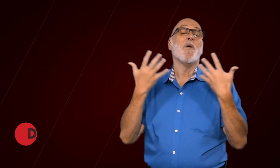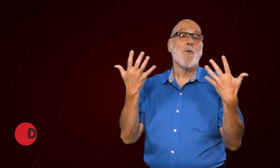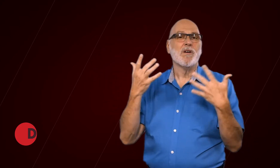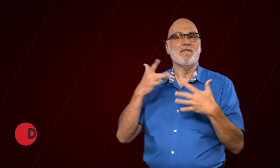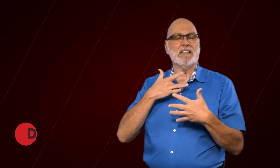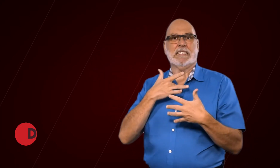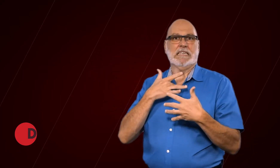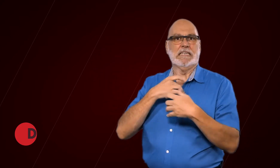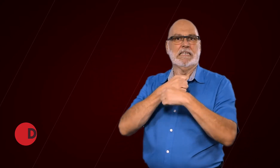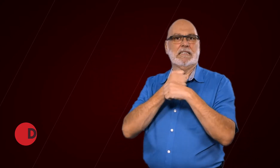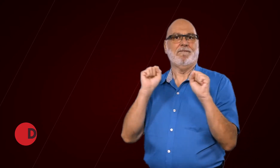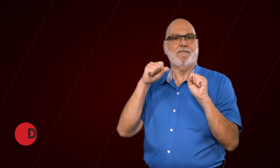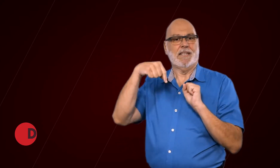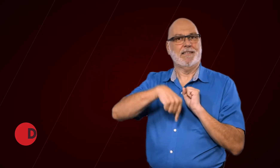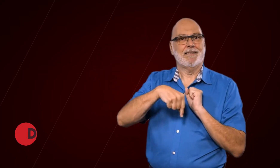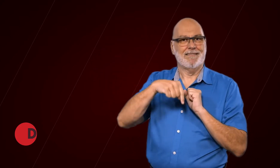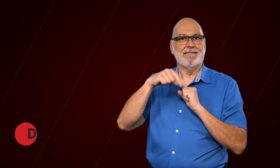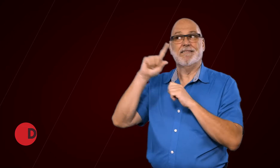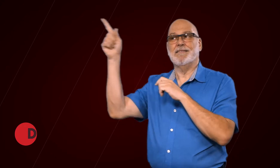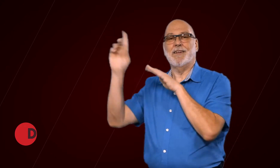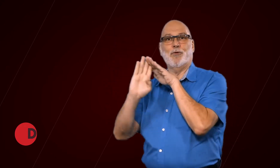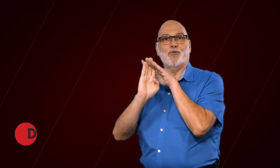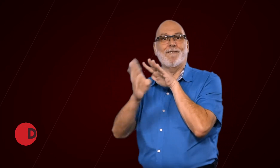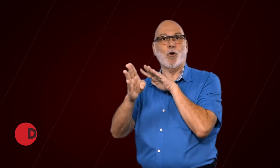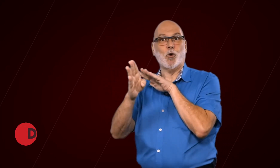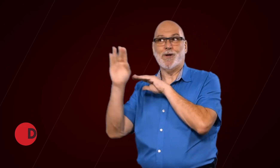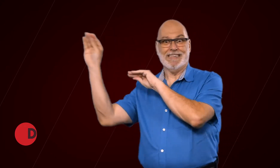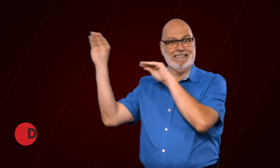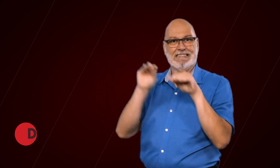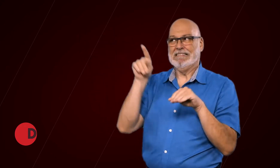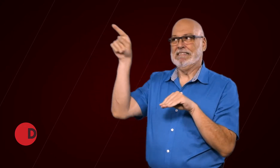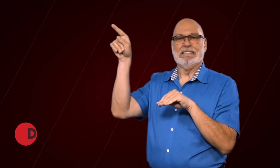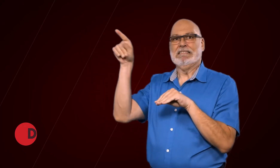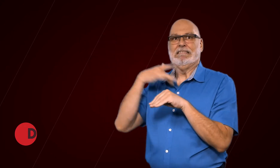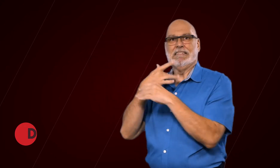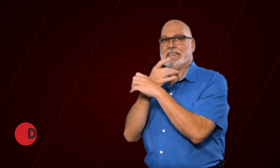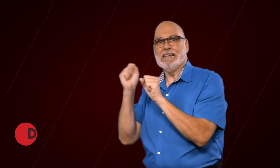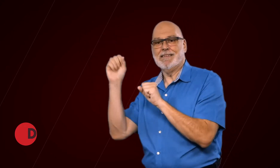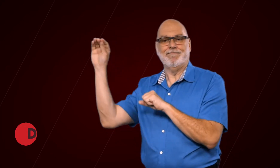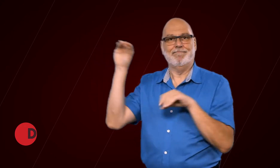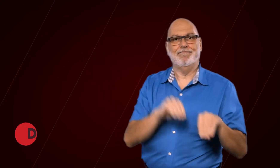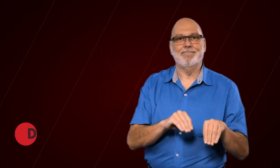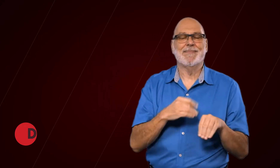or get protection as refugees.